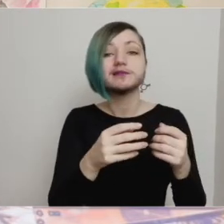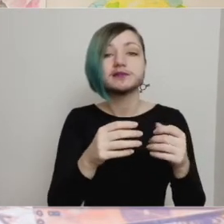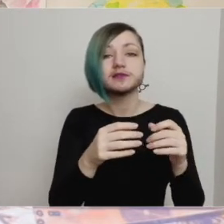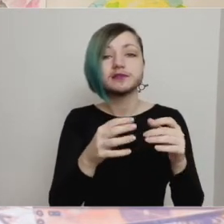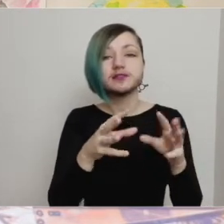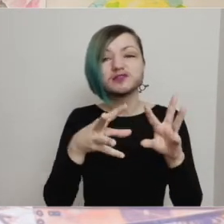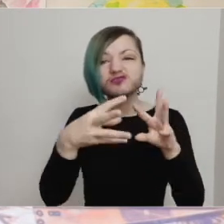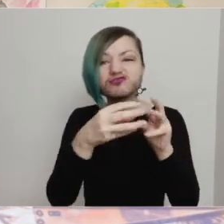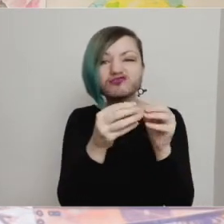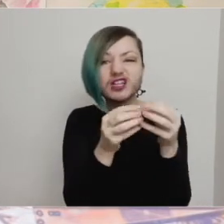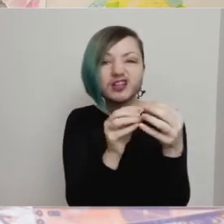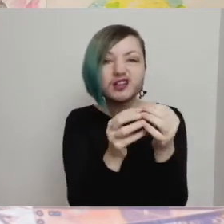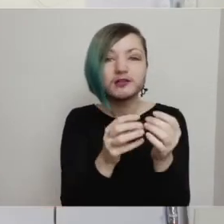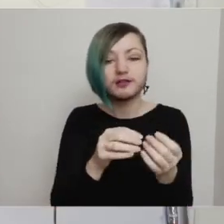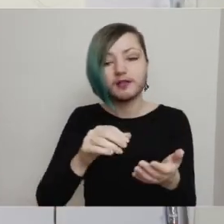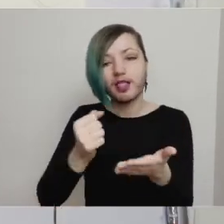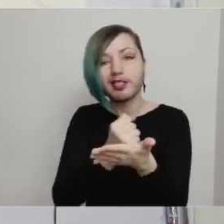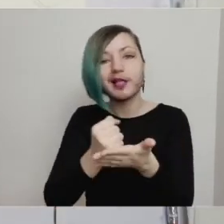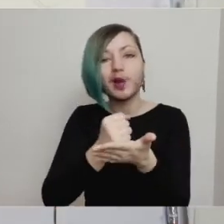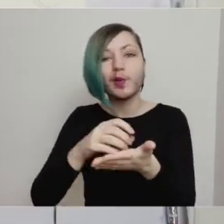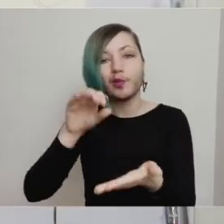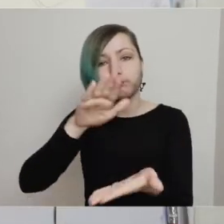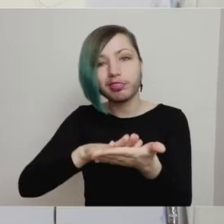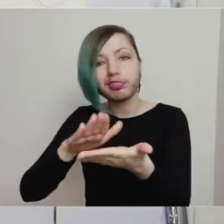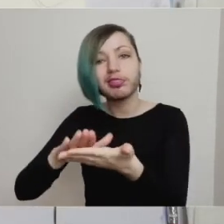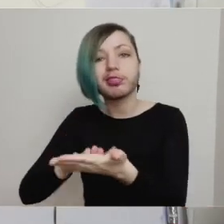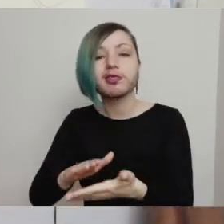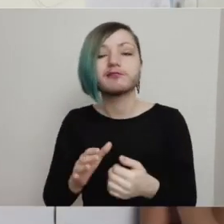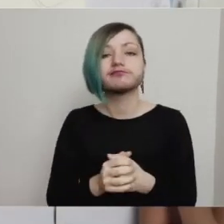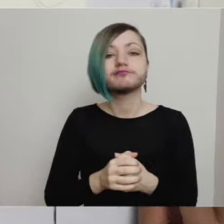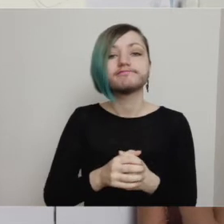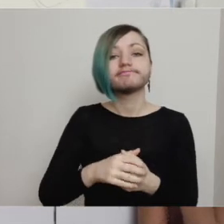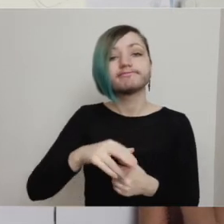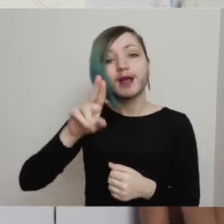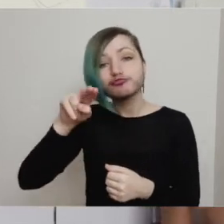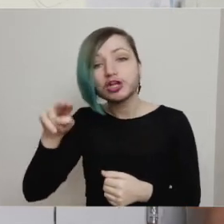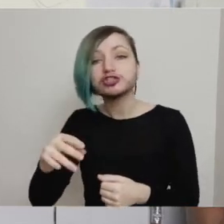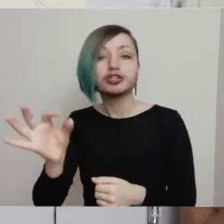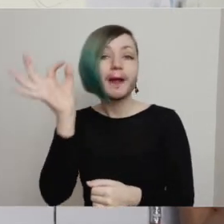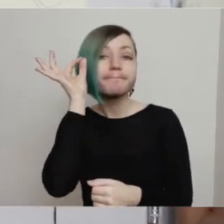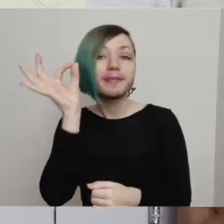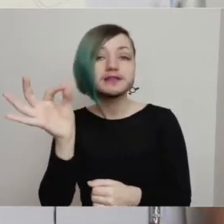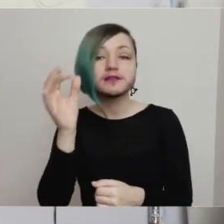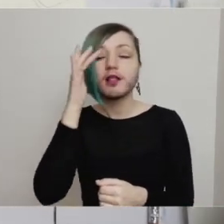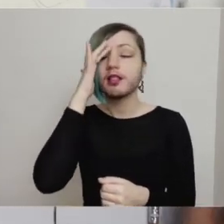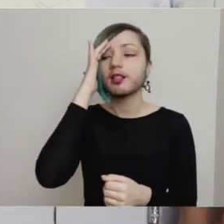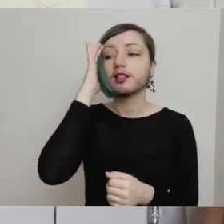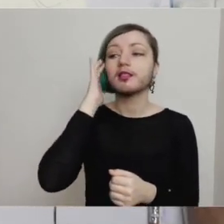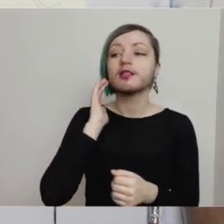them down with glue i've got paint brushes and a pencil and i've got a little bit of paper just so